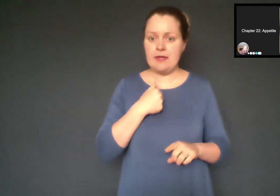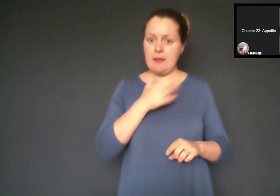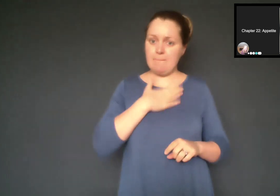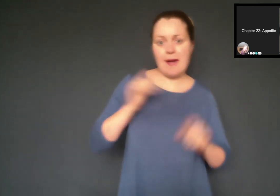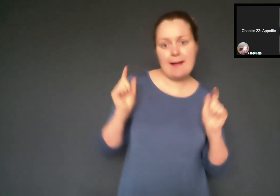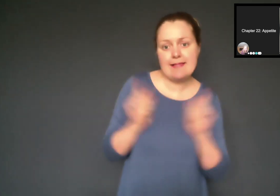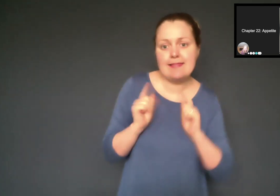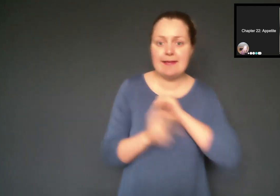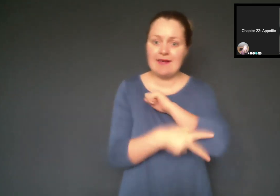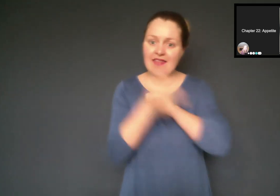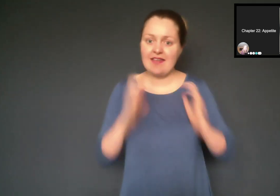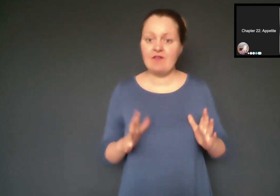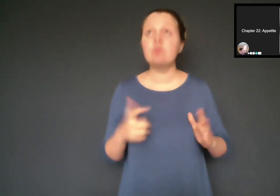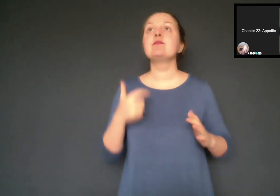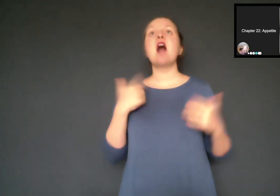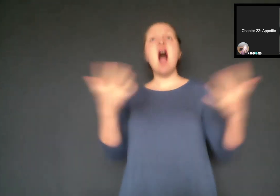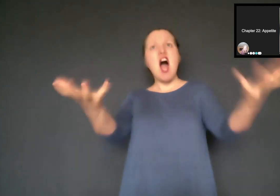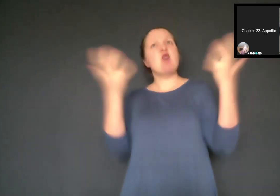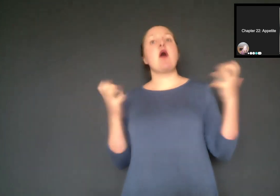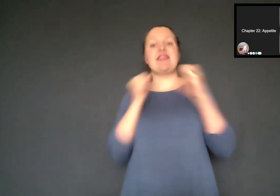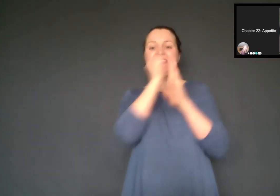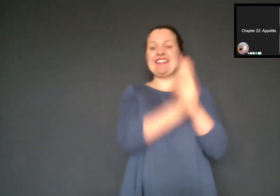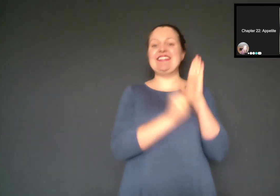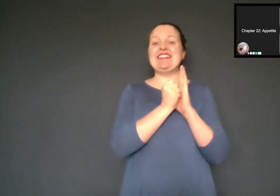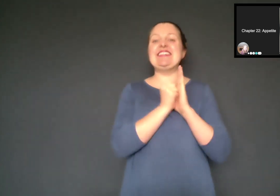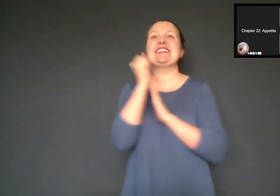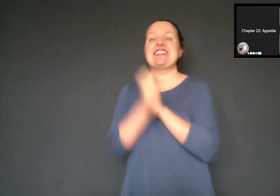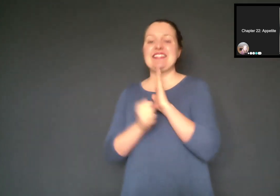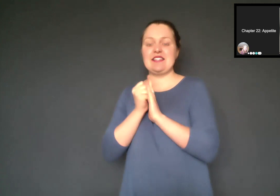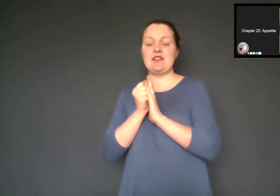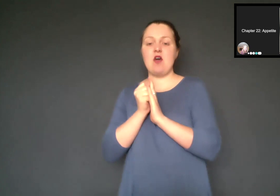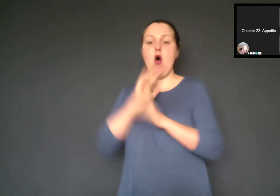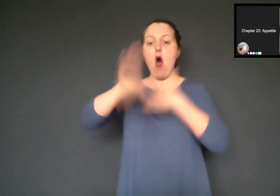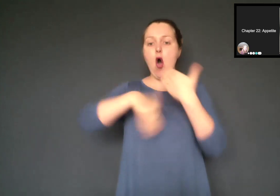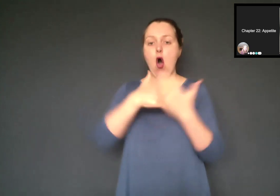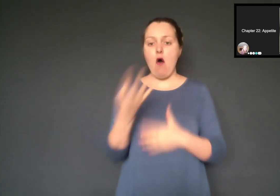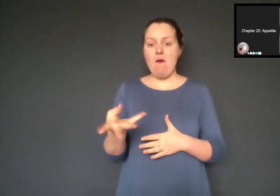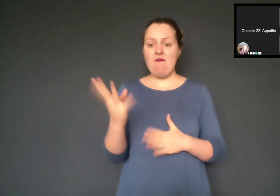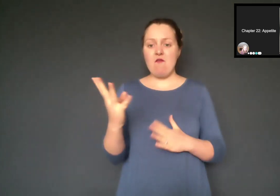and i want the seasons harvey said all the seasons at once